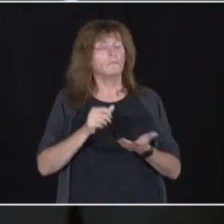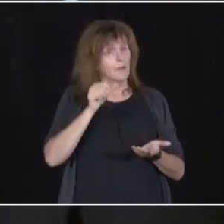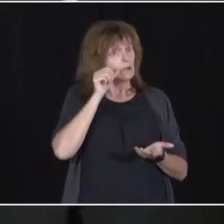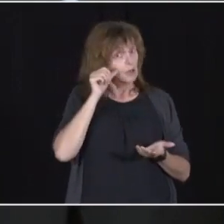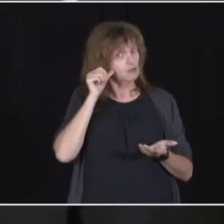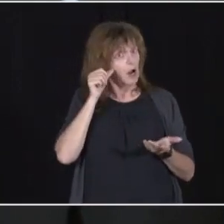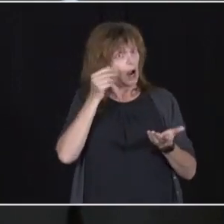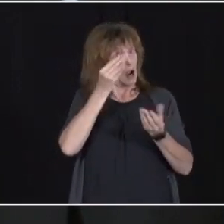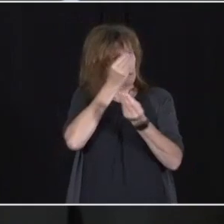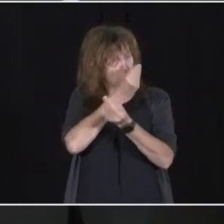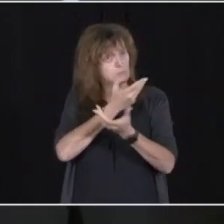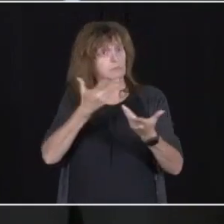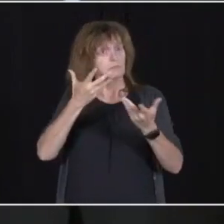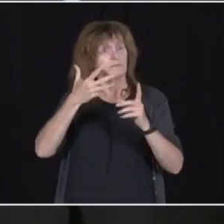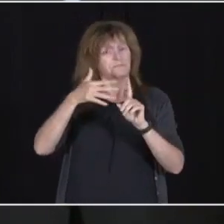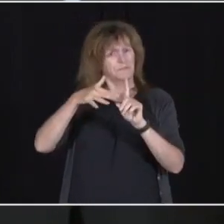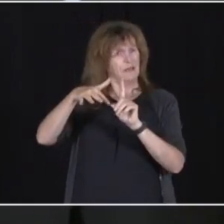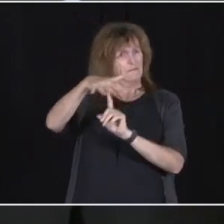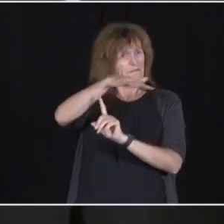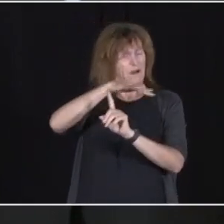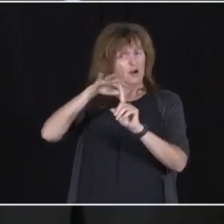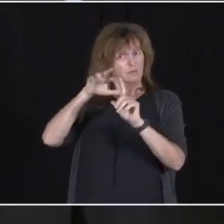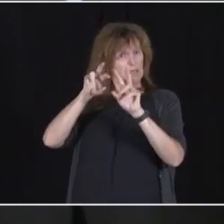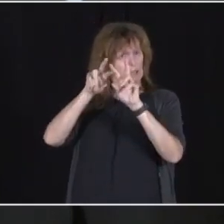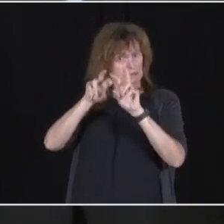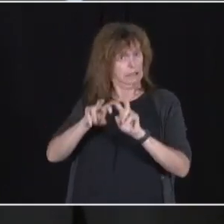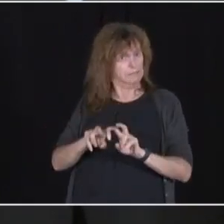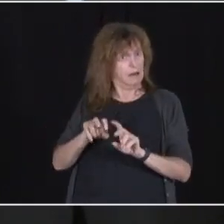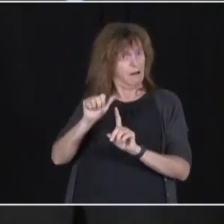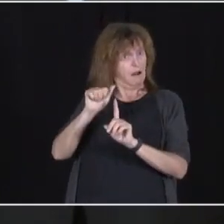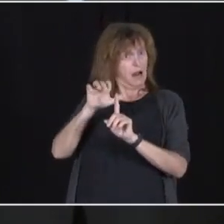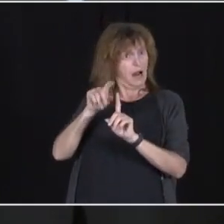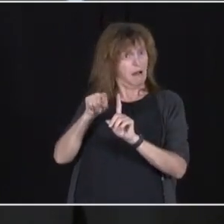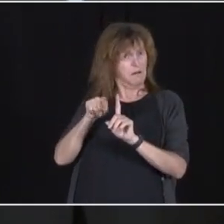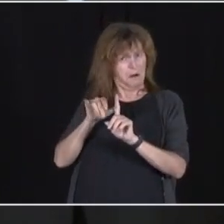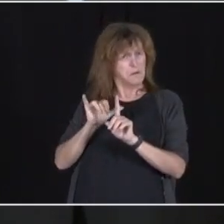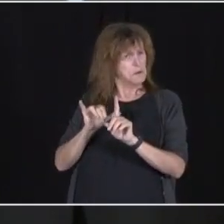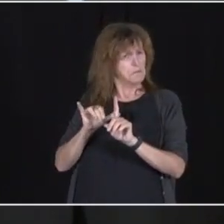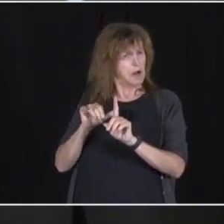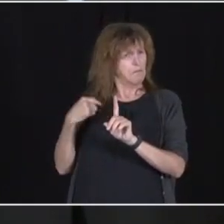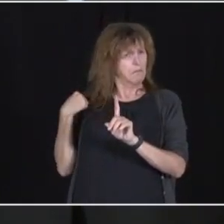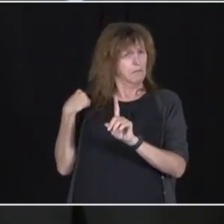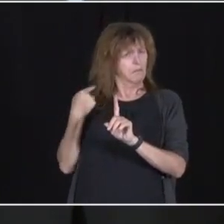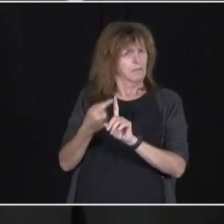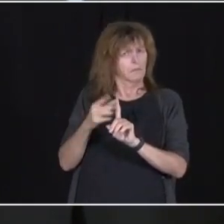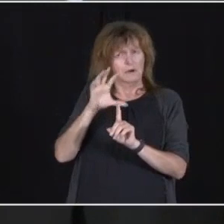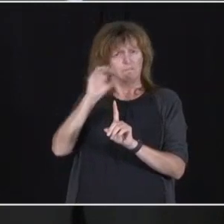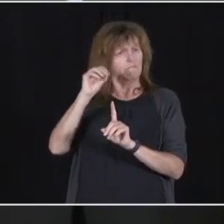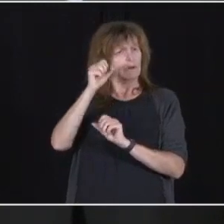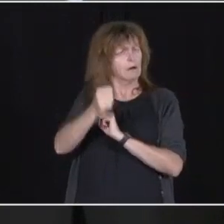As it was said yesterday, this is an important piece of legislation that will modernize the act after some 50 years